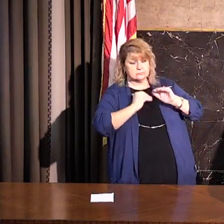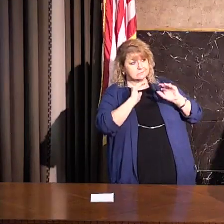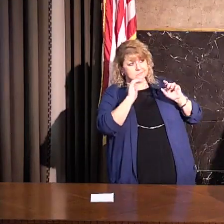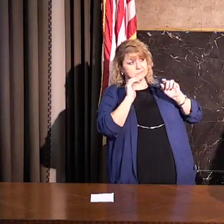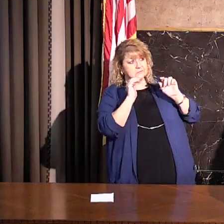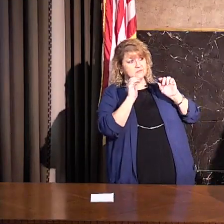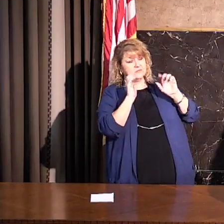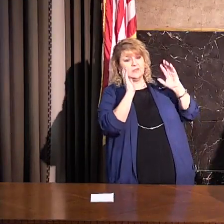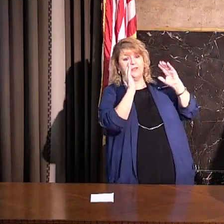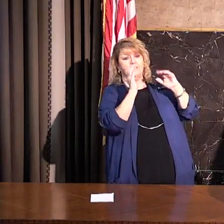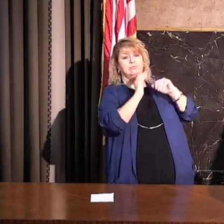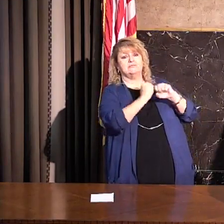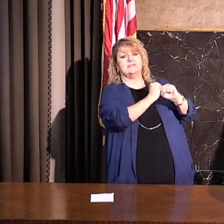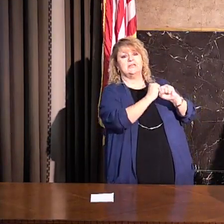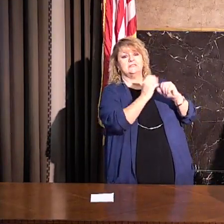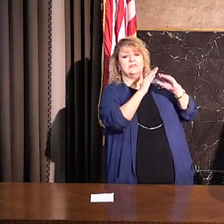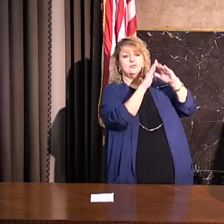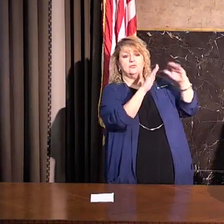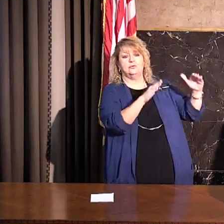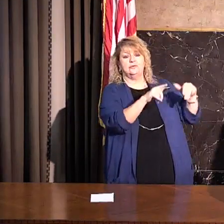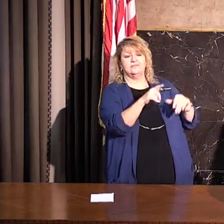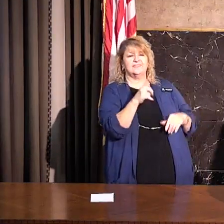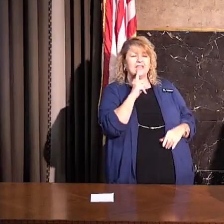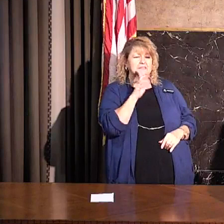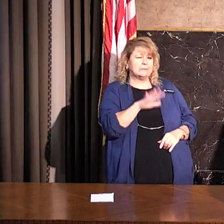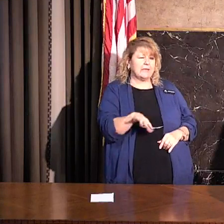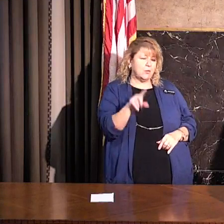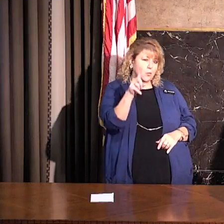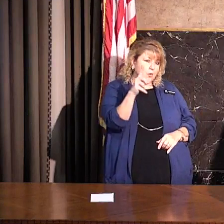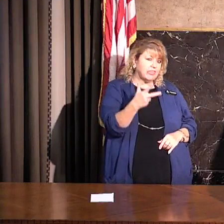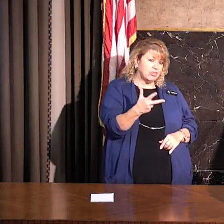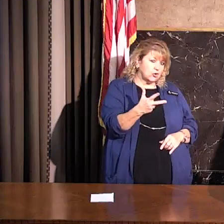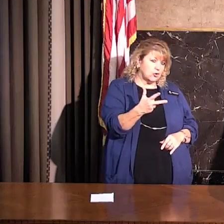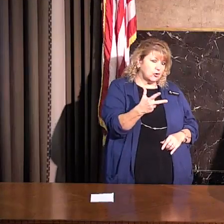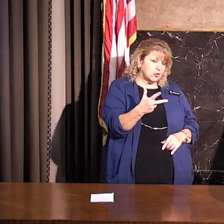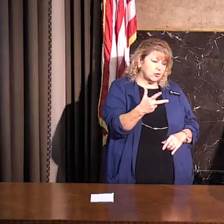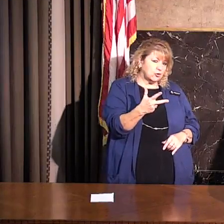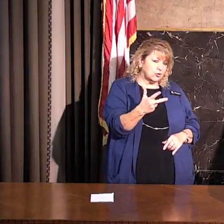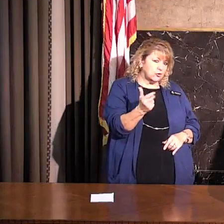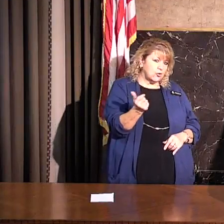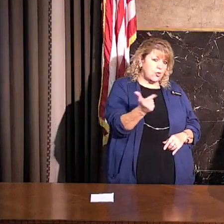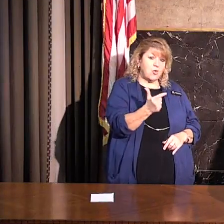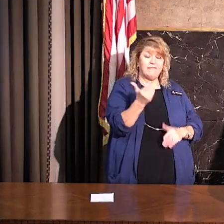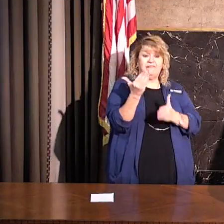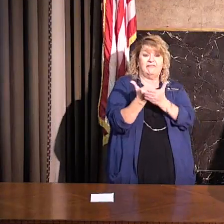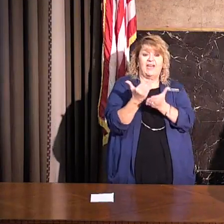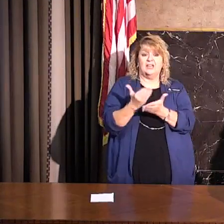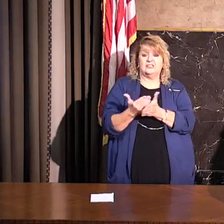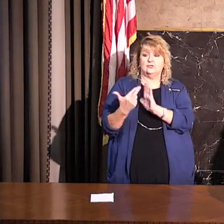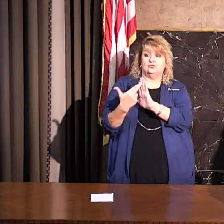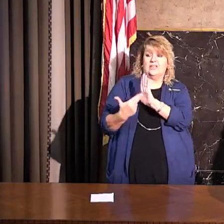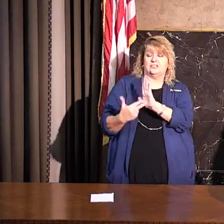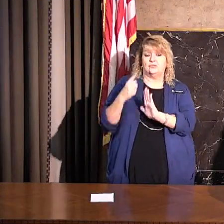continue um and I think that's somewhere around a third or so